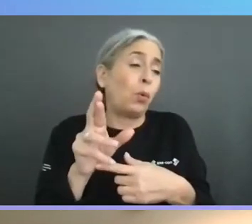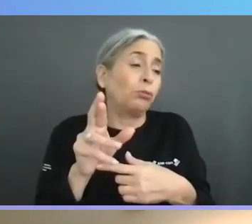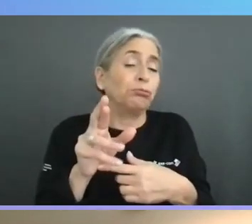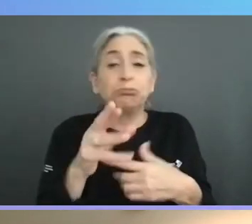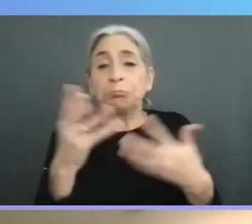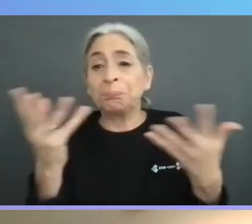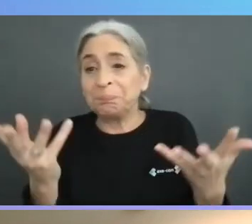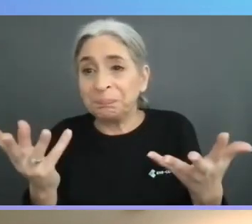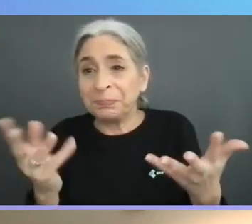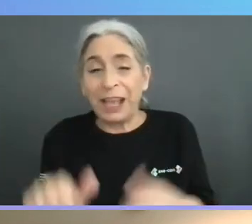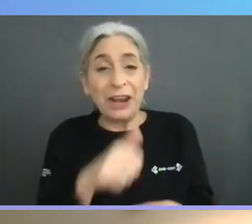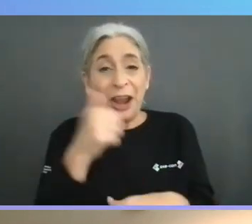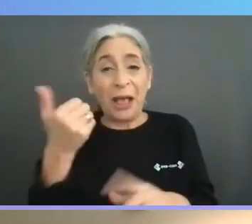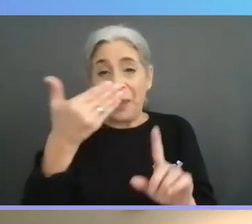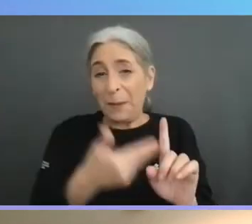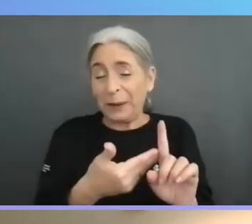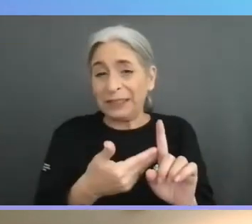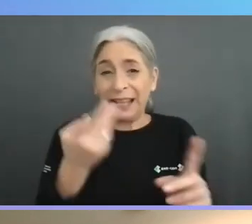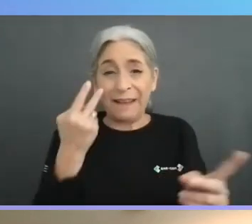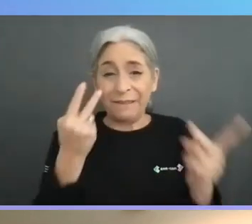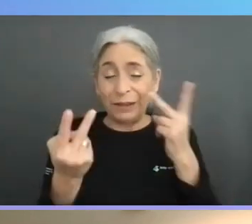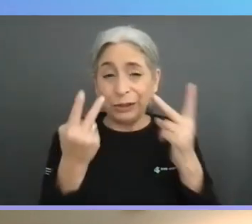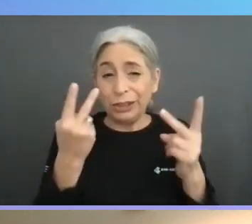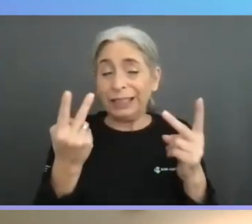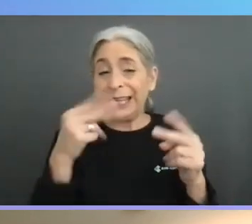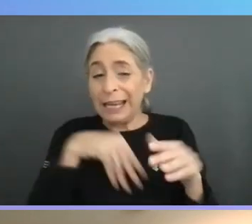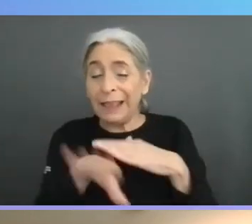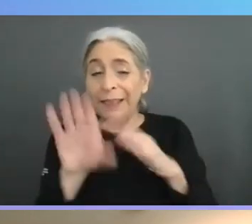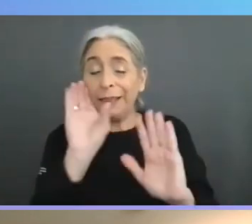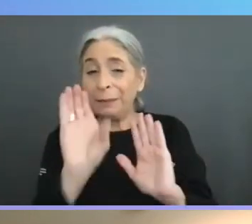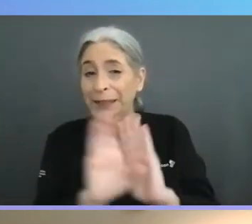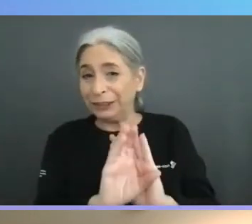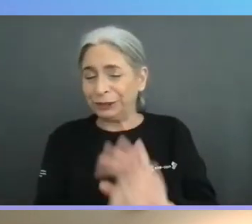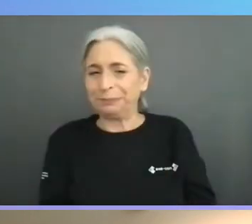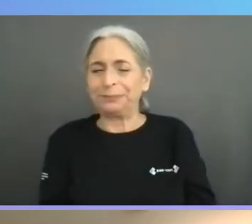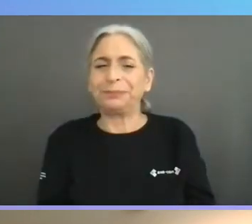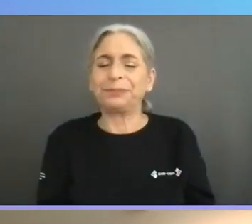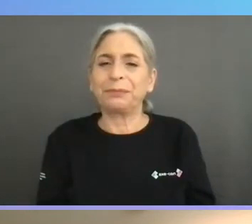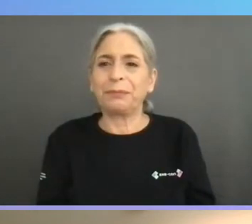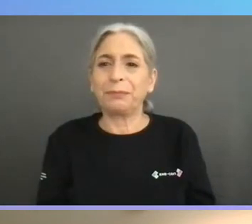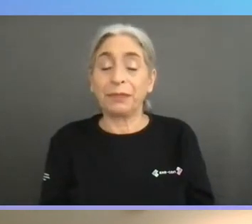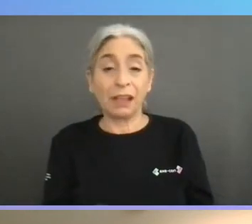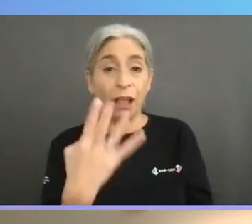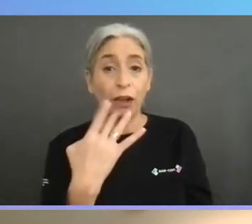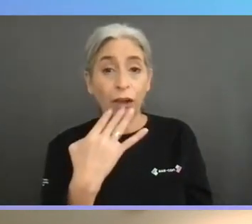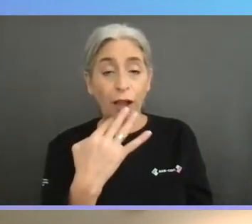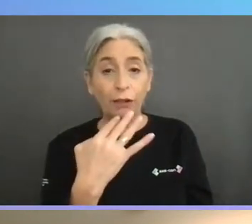that is visually depicted in the image. Uh, color is yet another